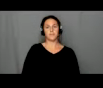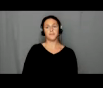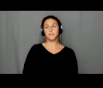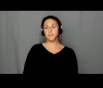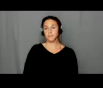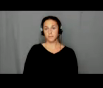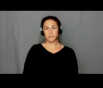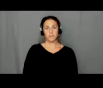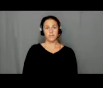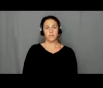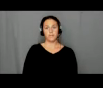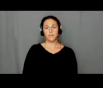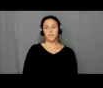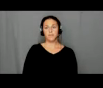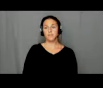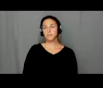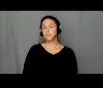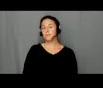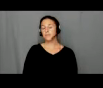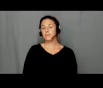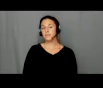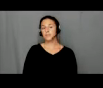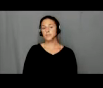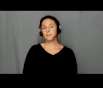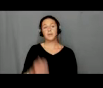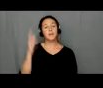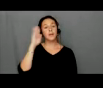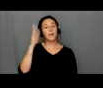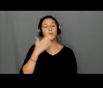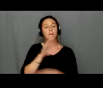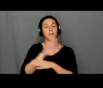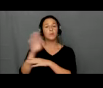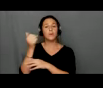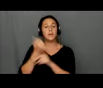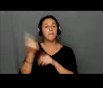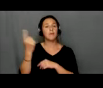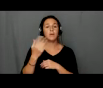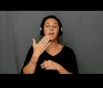[Eulalia through interpreter]: hello, good afternoon, everyone, thank you very much for being here. I